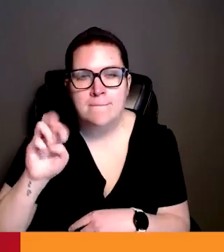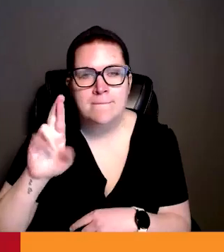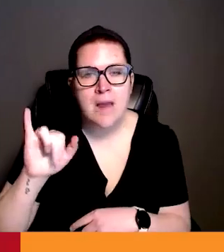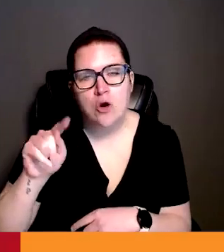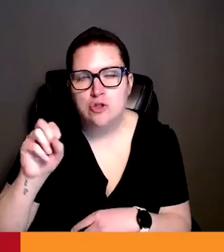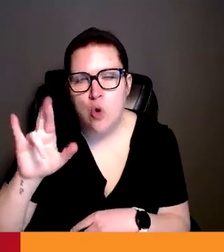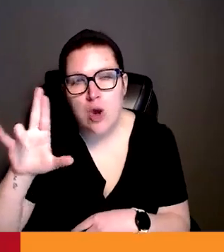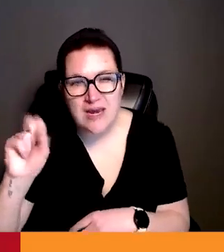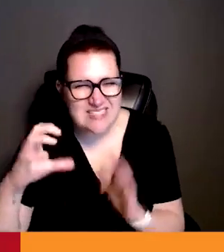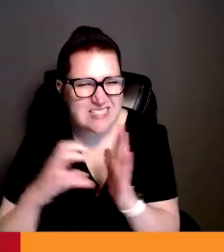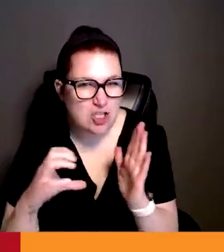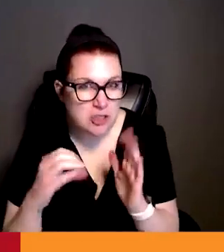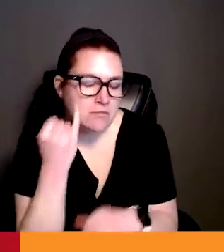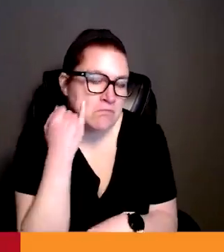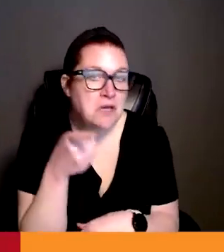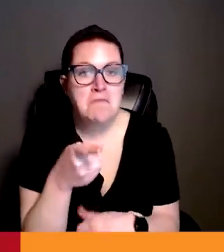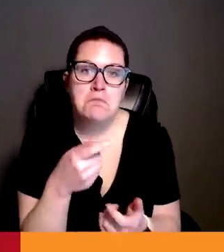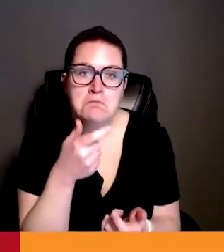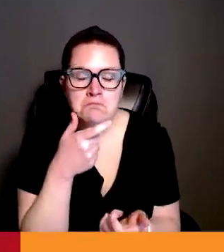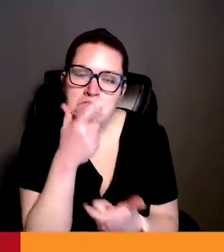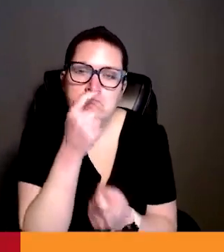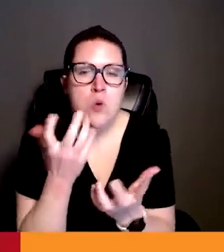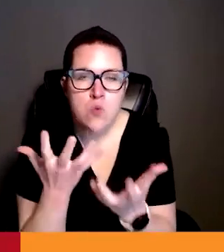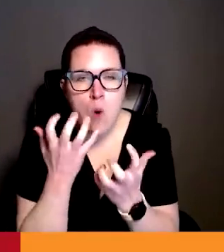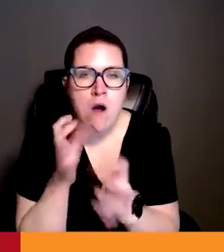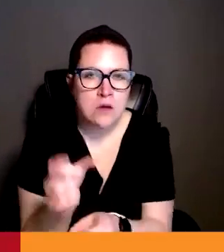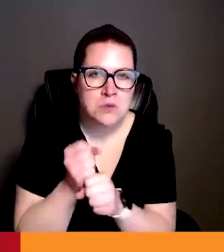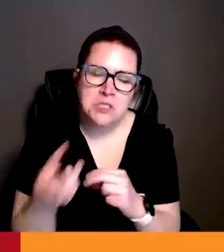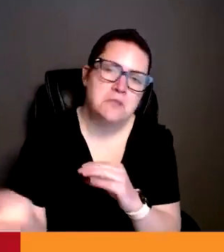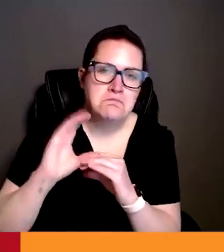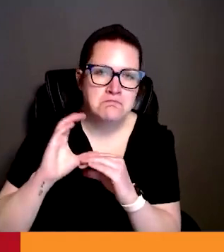If you are also seeking to receive the eligible